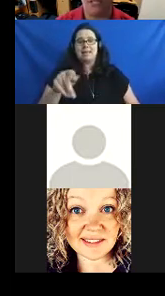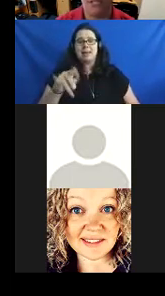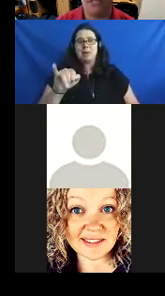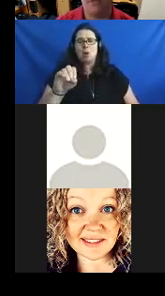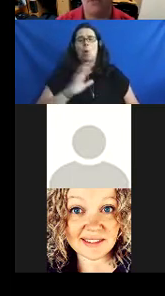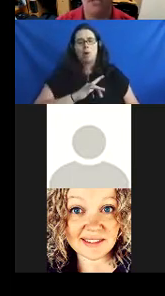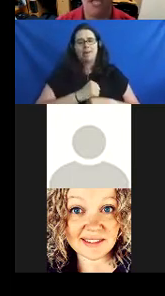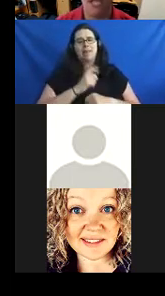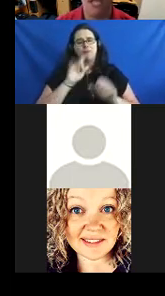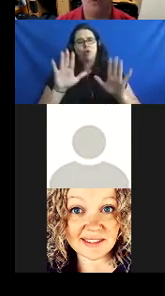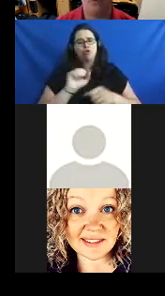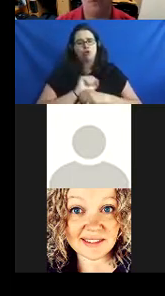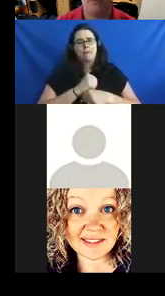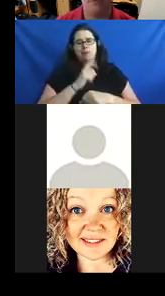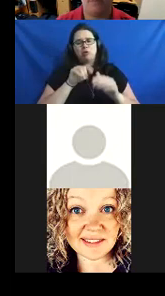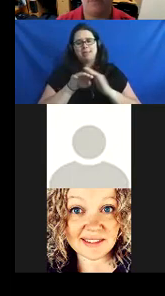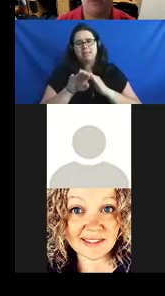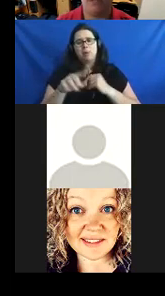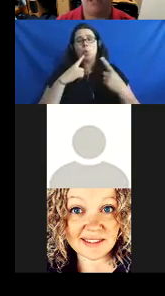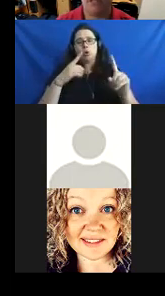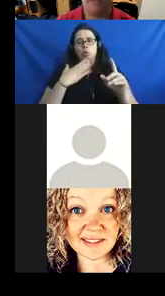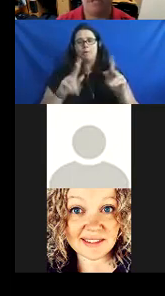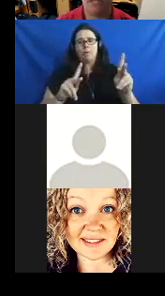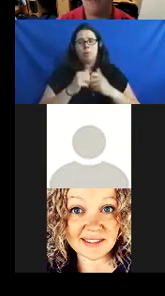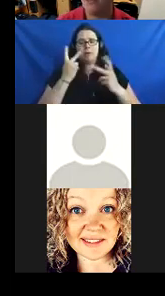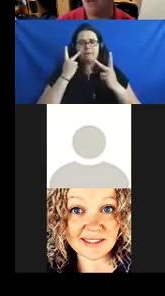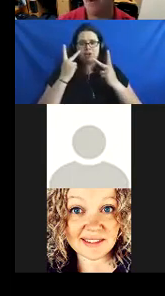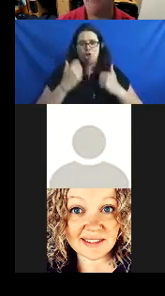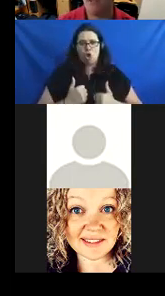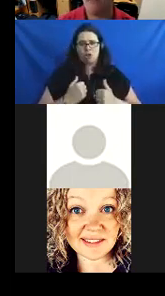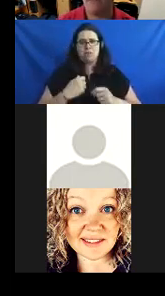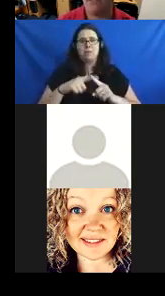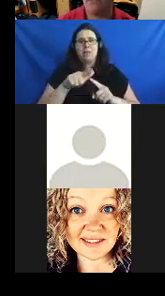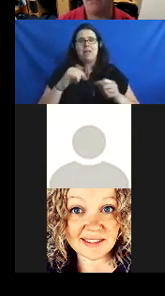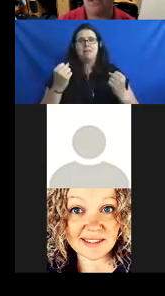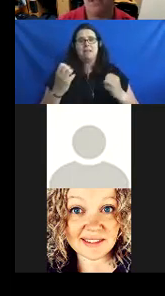IT'S ACCESSIBLE. THEY HAVE A NUMBER OF OTHER FEATURES.